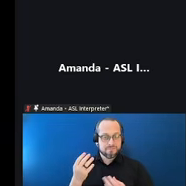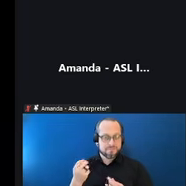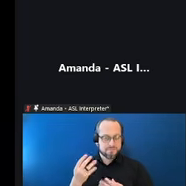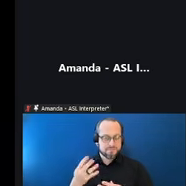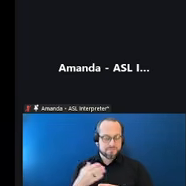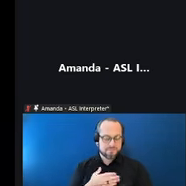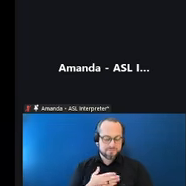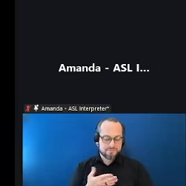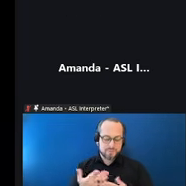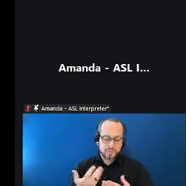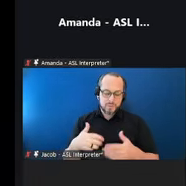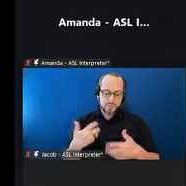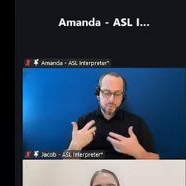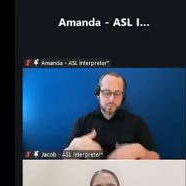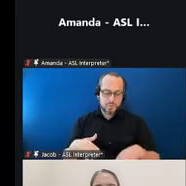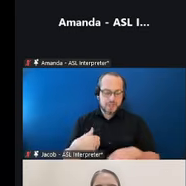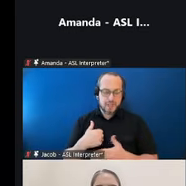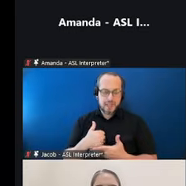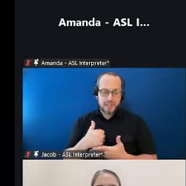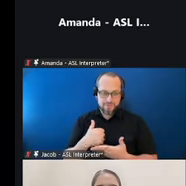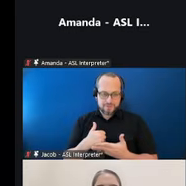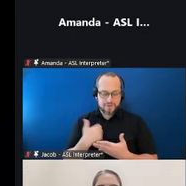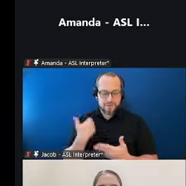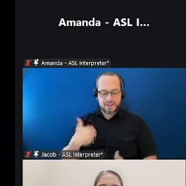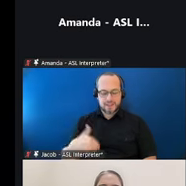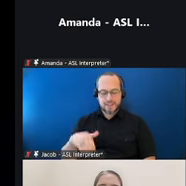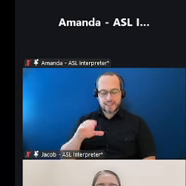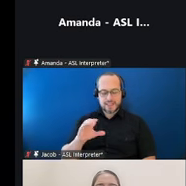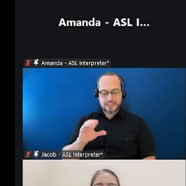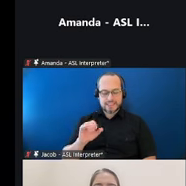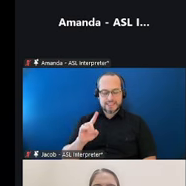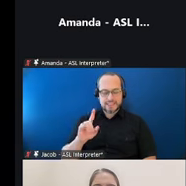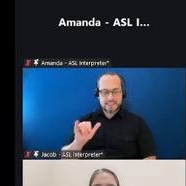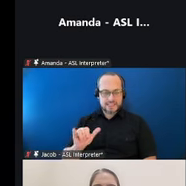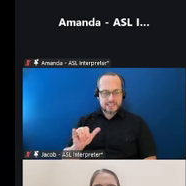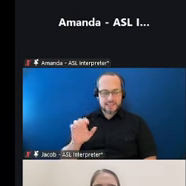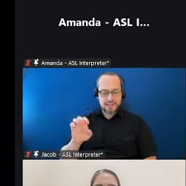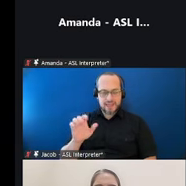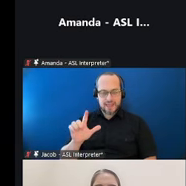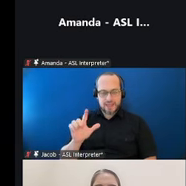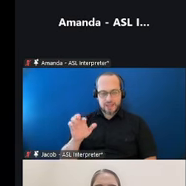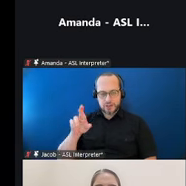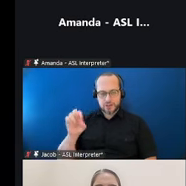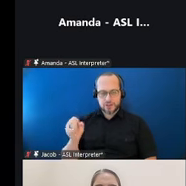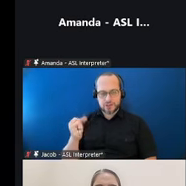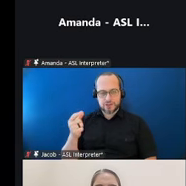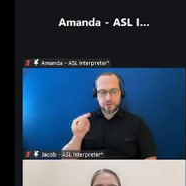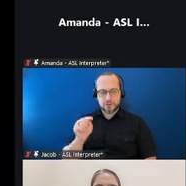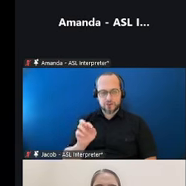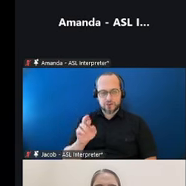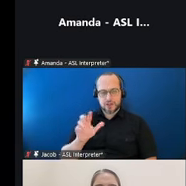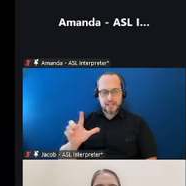been super helpful. Uh, I'm Cindy Ellers uh with Trillium Health Resources. I'm our chief strategy